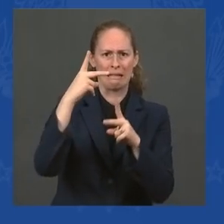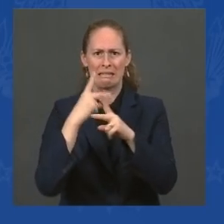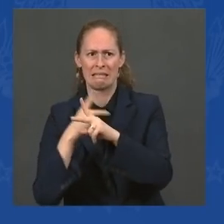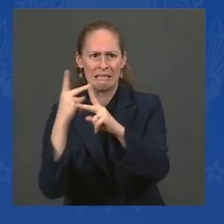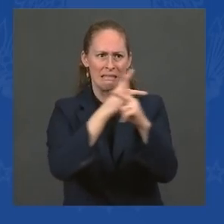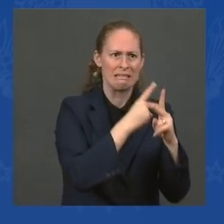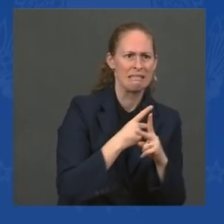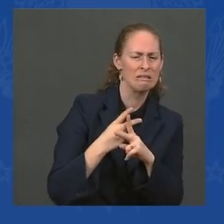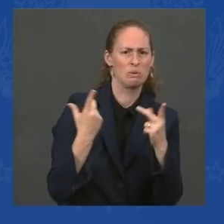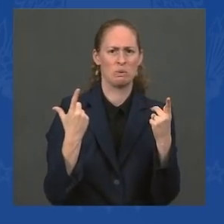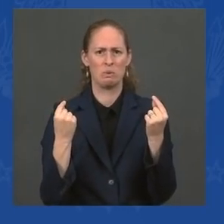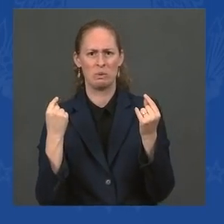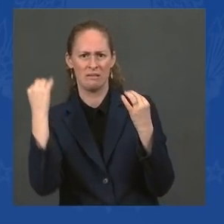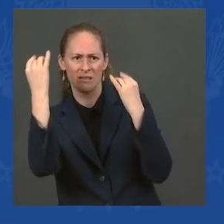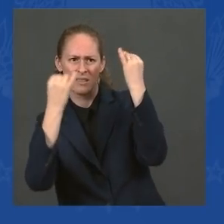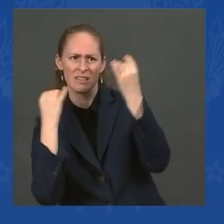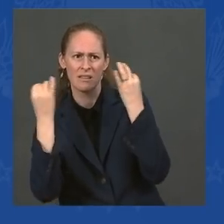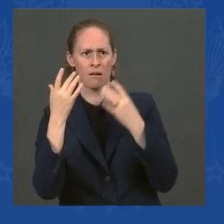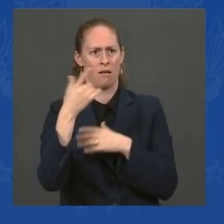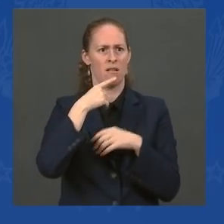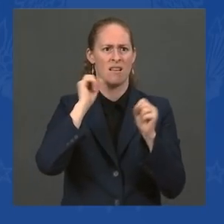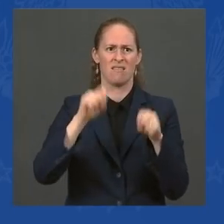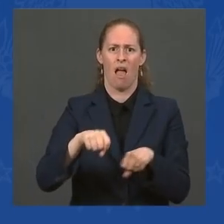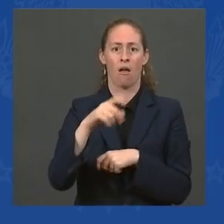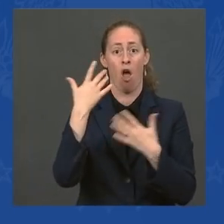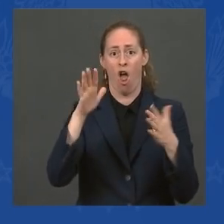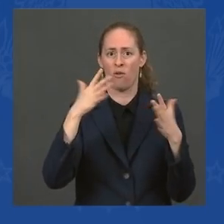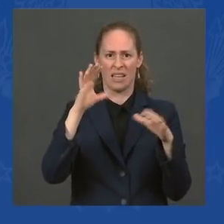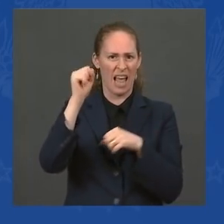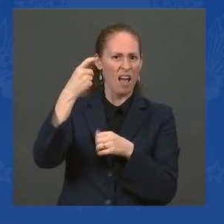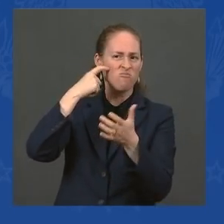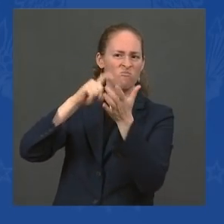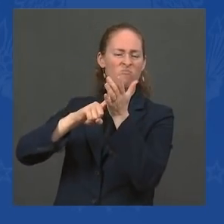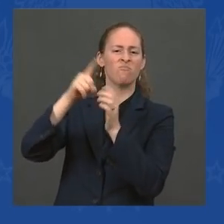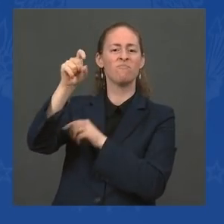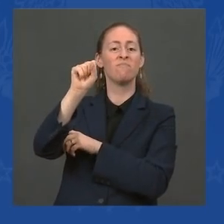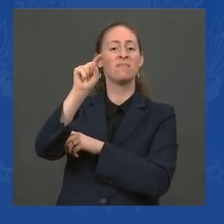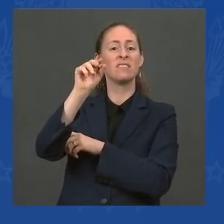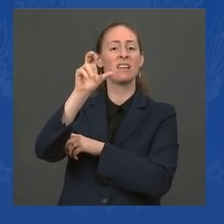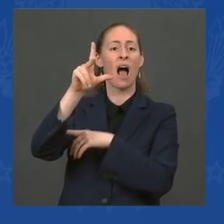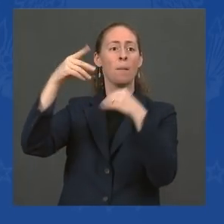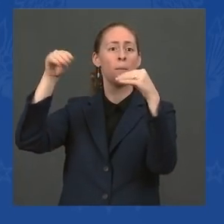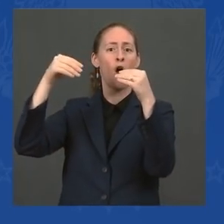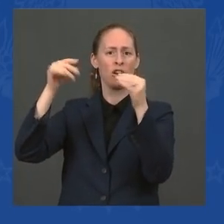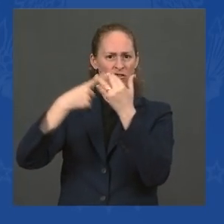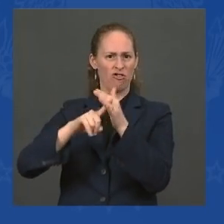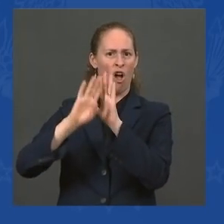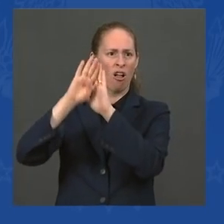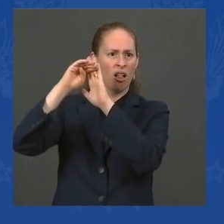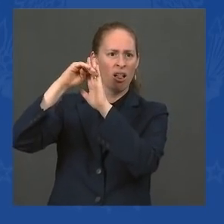It's already affecting the stock market, et cetera, as you've heard from some of the folks here. Number three, we should get rid of the debt ceiling.